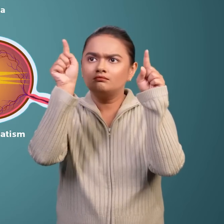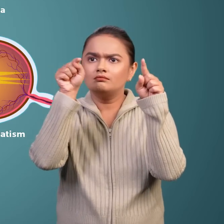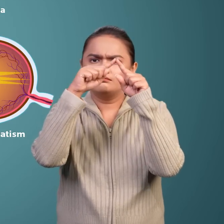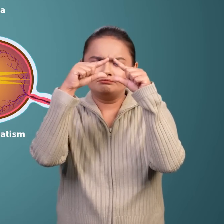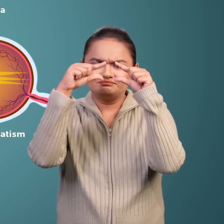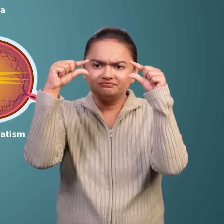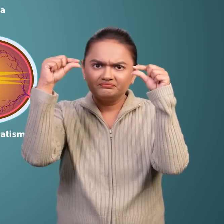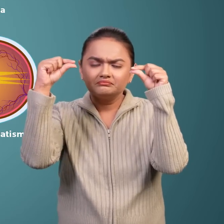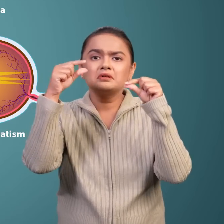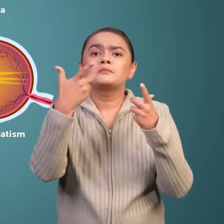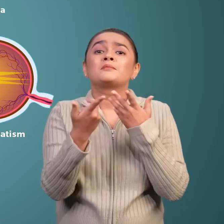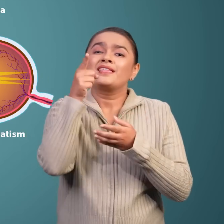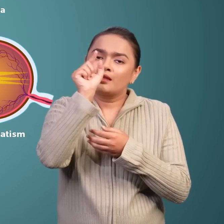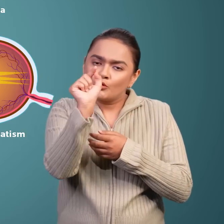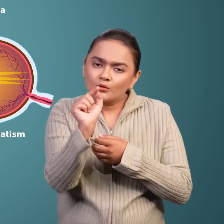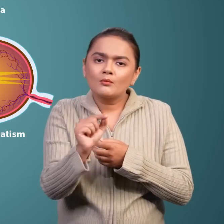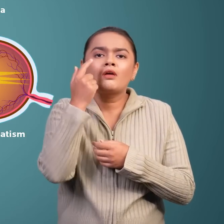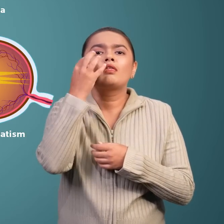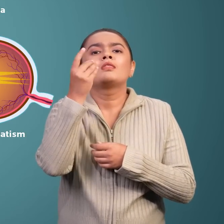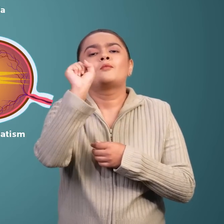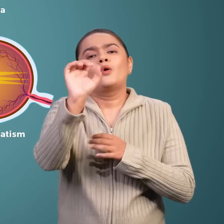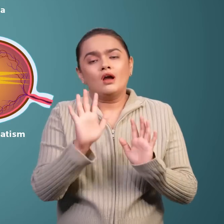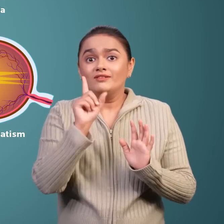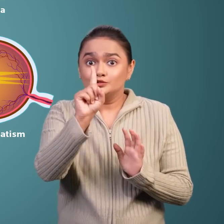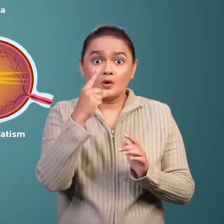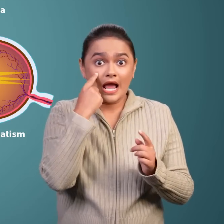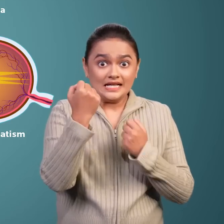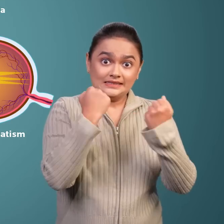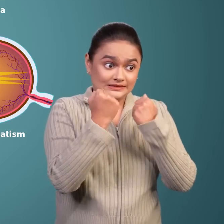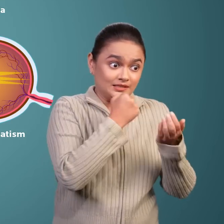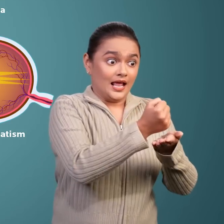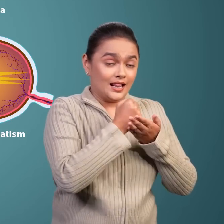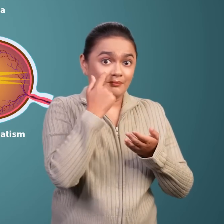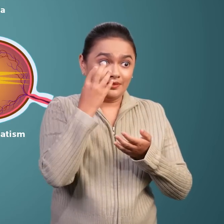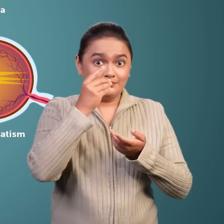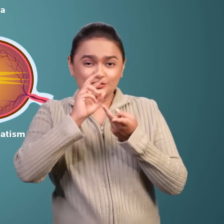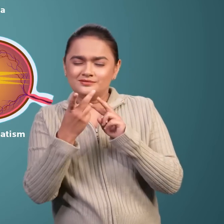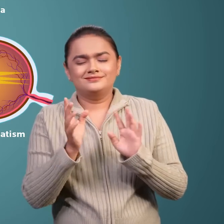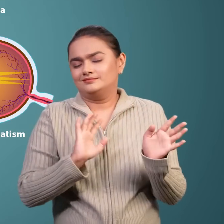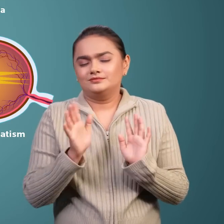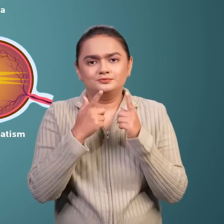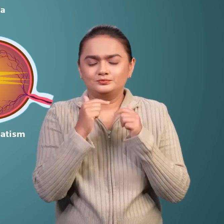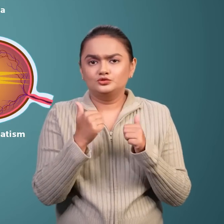It's kind of elongated in one direction, so no eye exercises. I'm not going to have to change that.